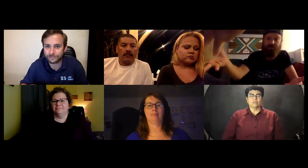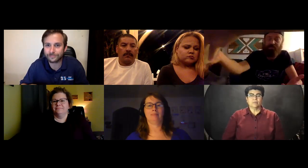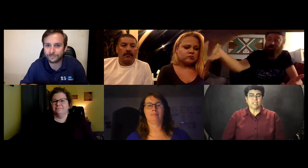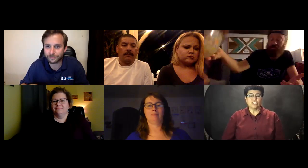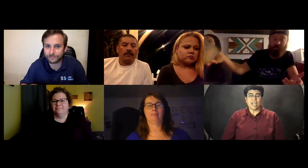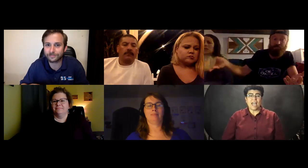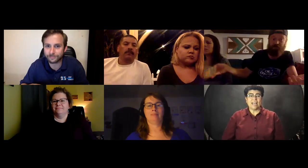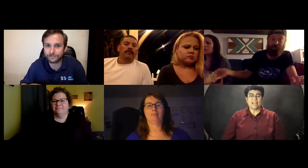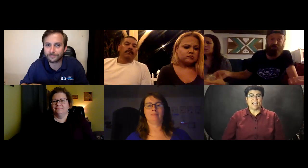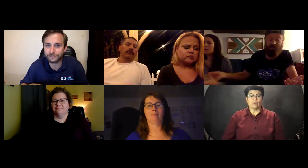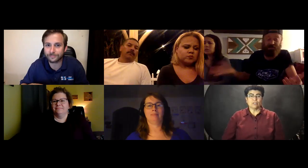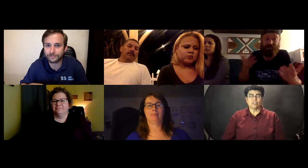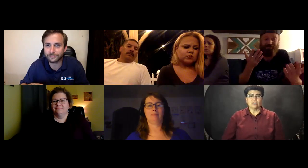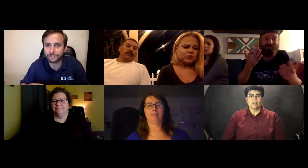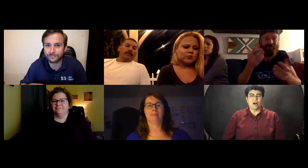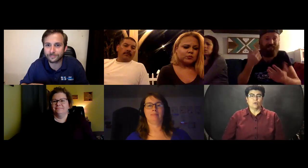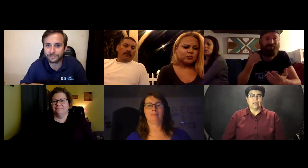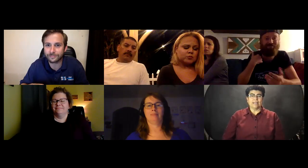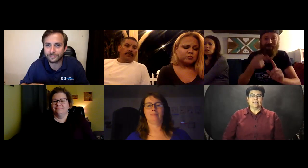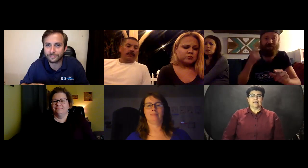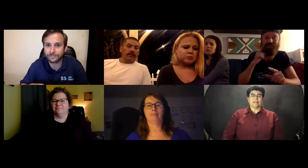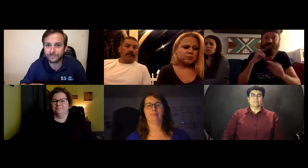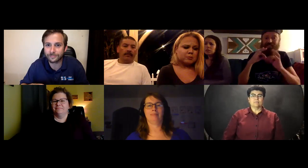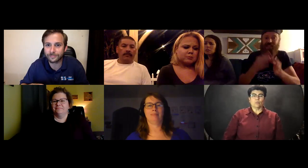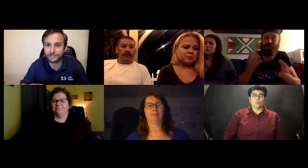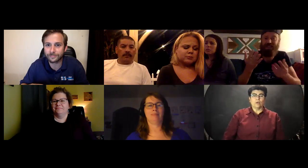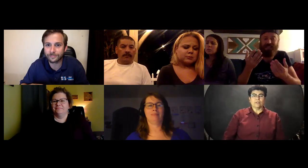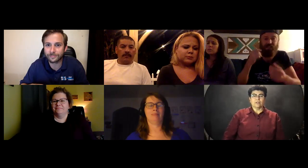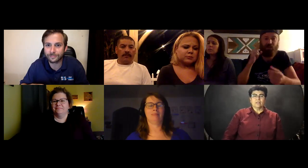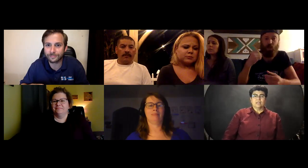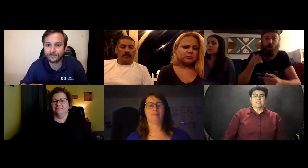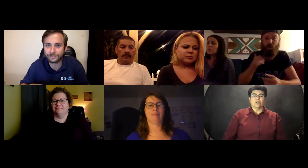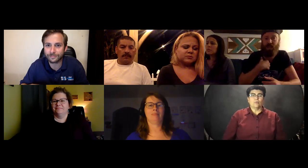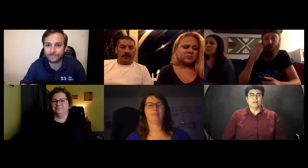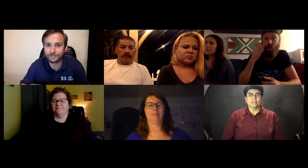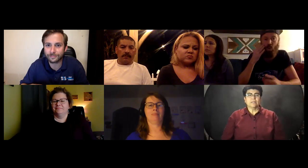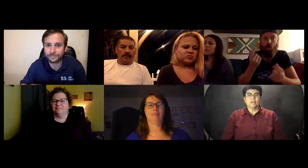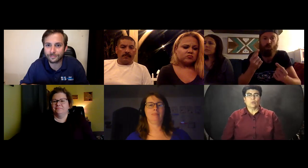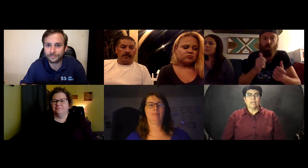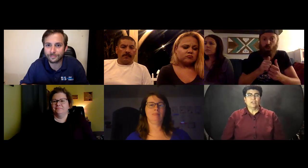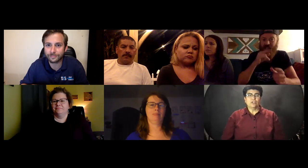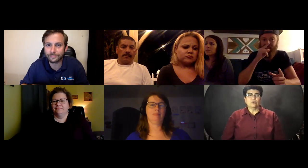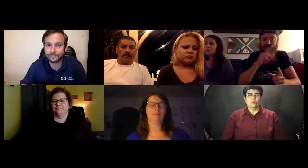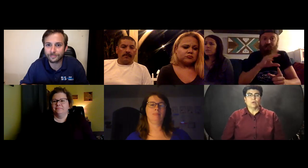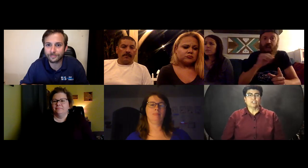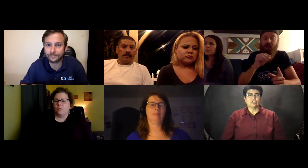because she had had language already um